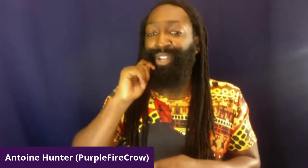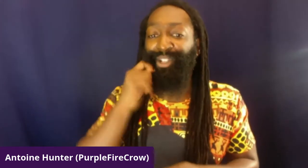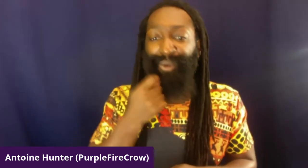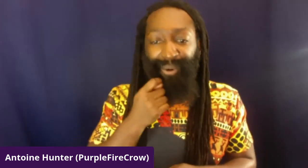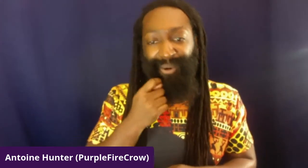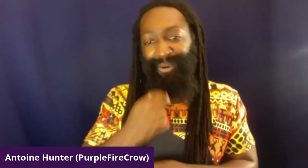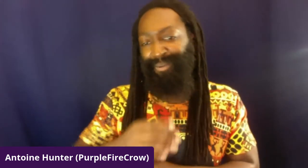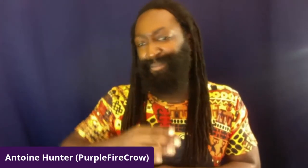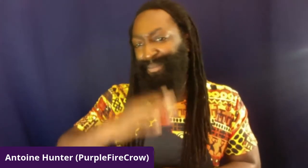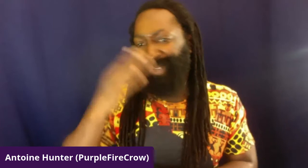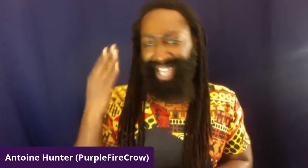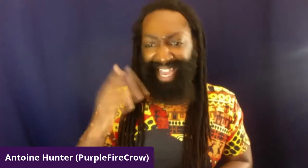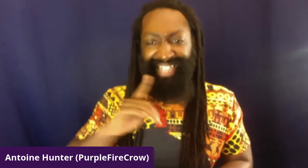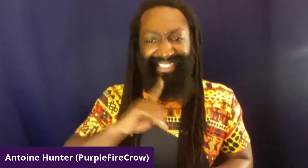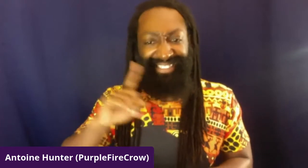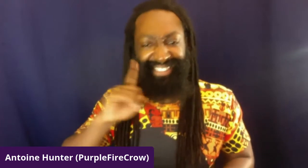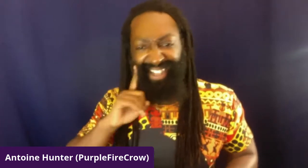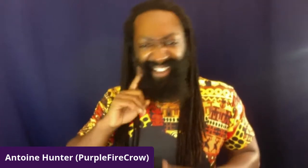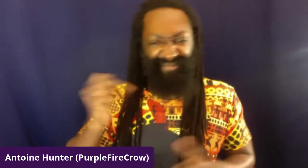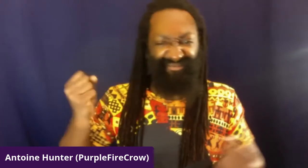It's a little bit of cool, yeah.